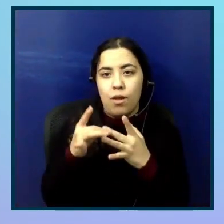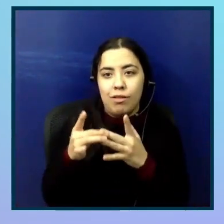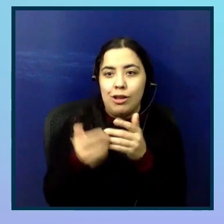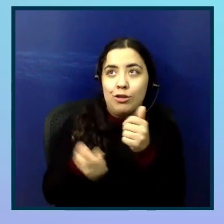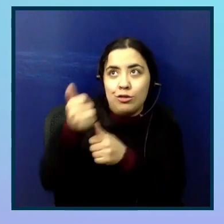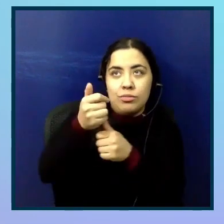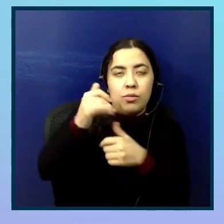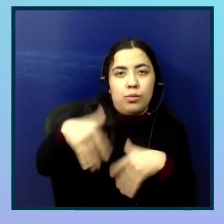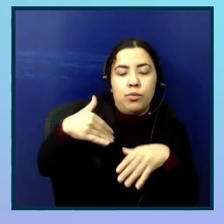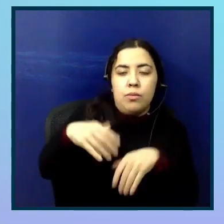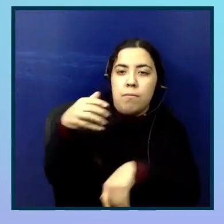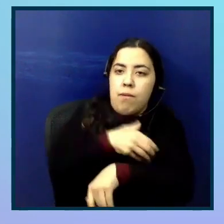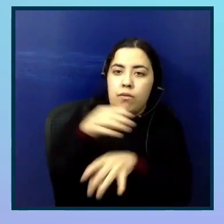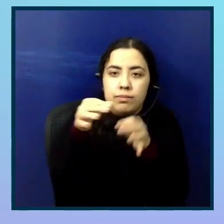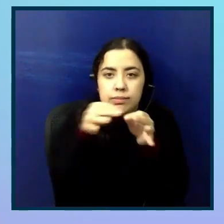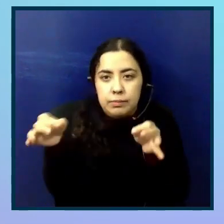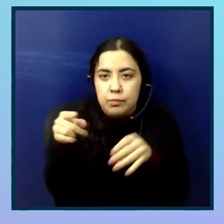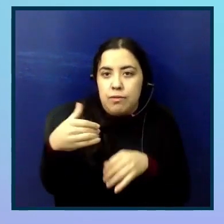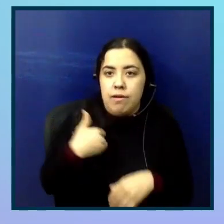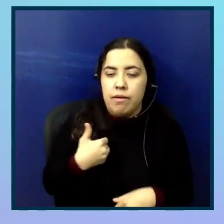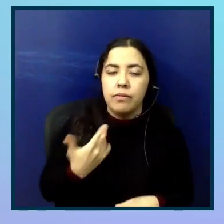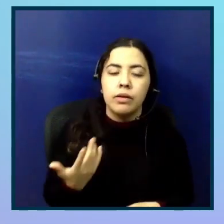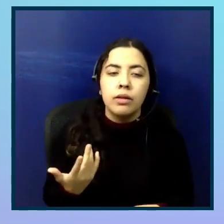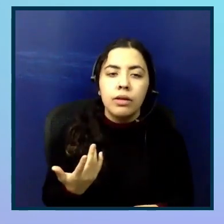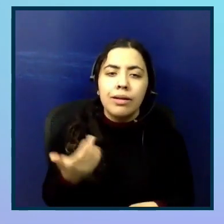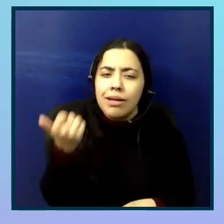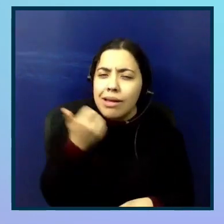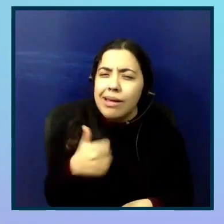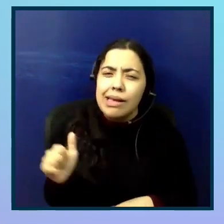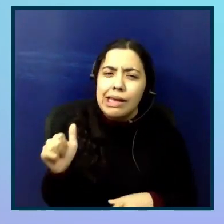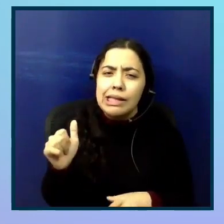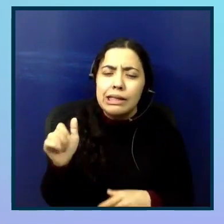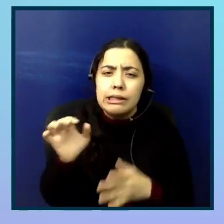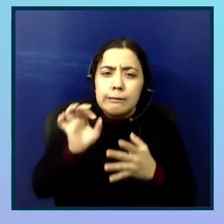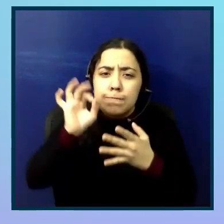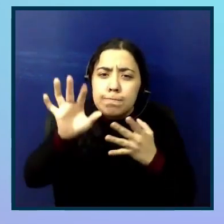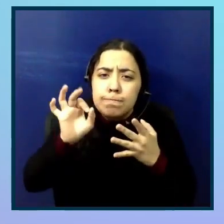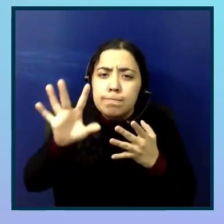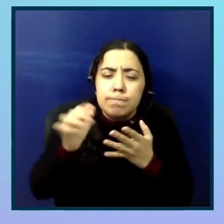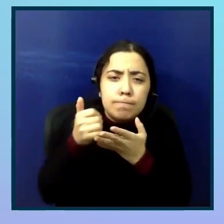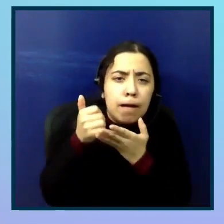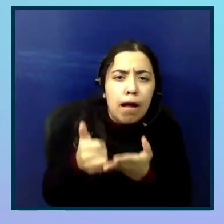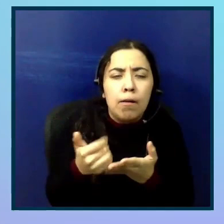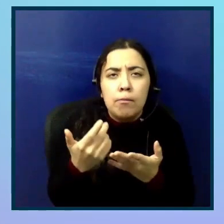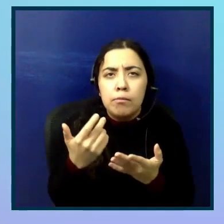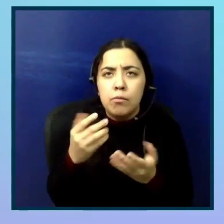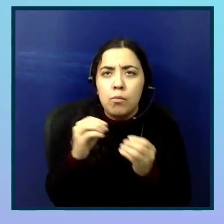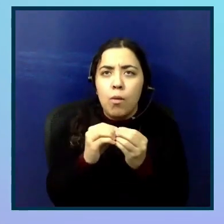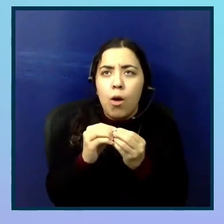Any tips or lessons learned in engaging with leadership, go directly to the top right away?